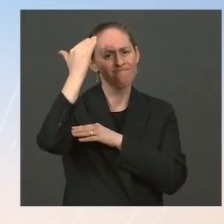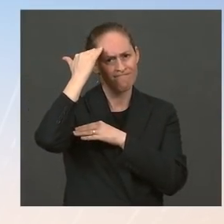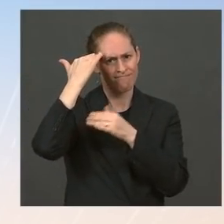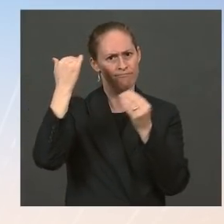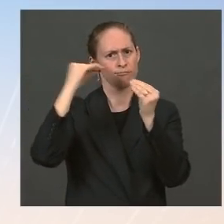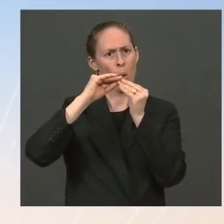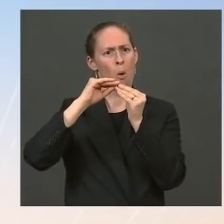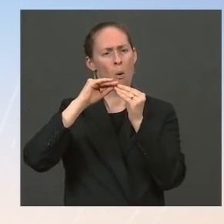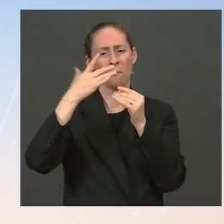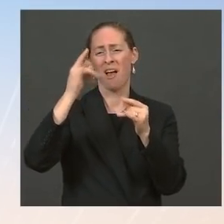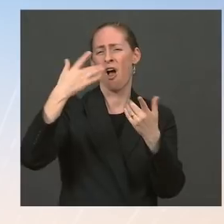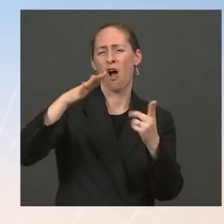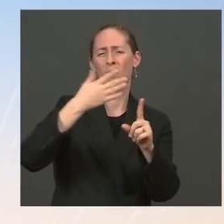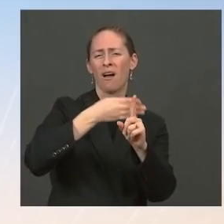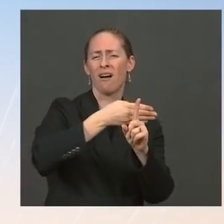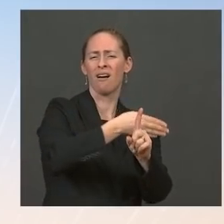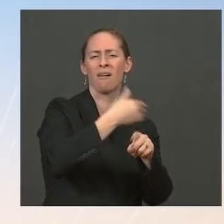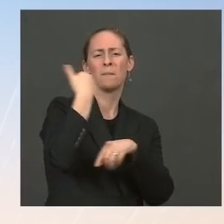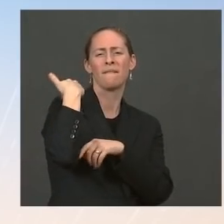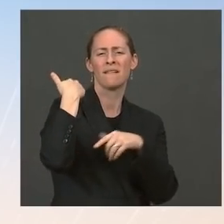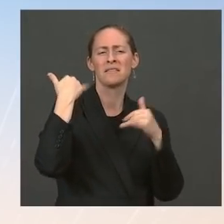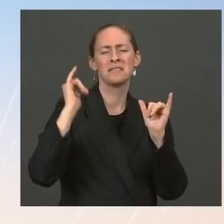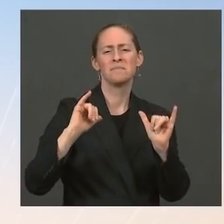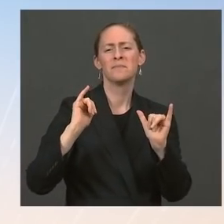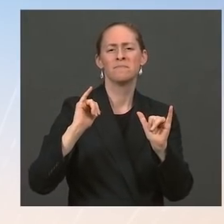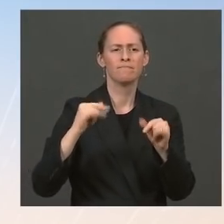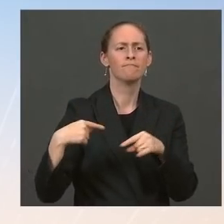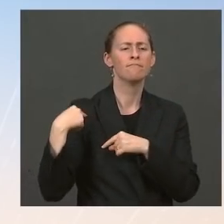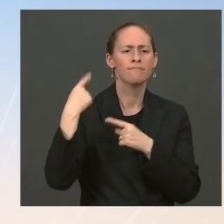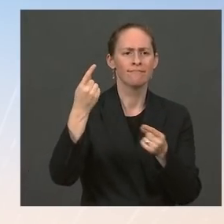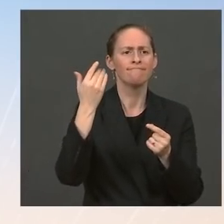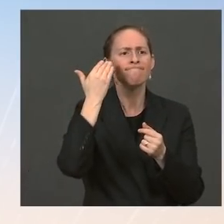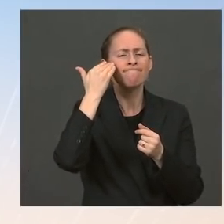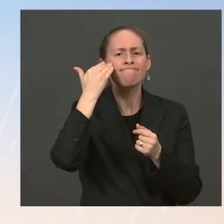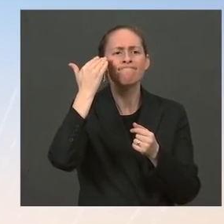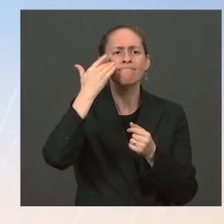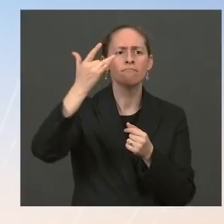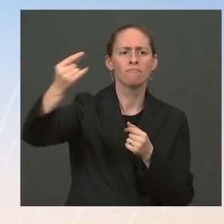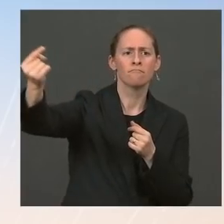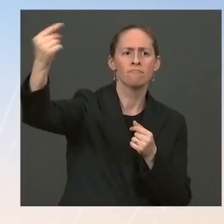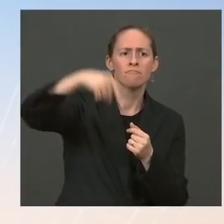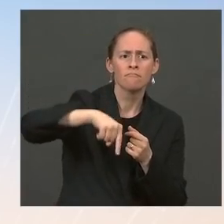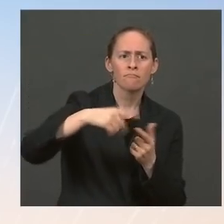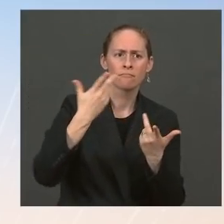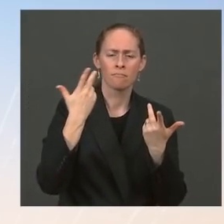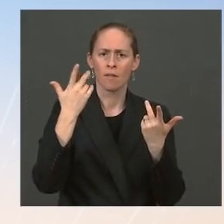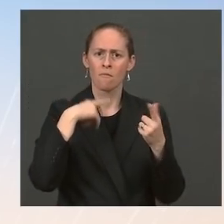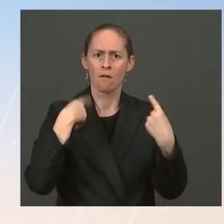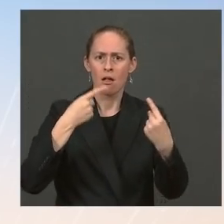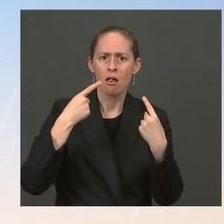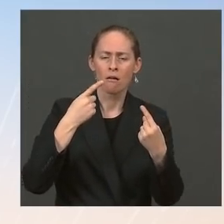And as we see challenges in processing at the border, that is not going to be solved with a short-term solution.